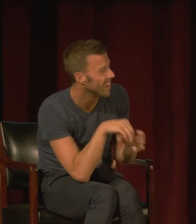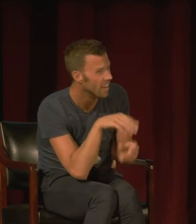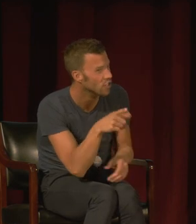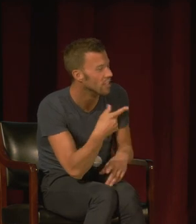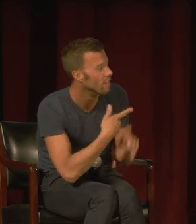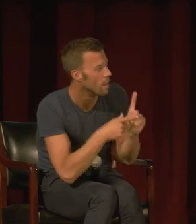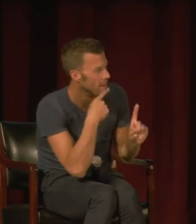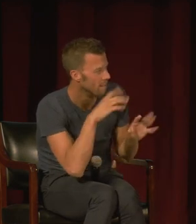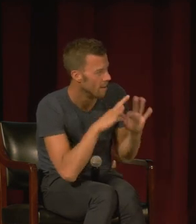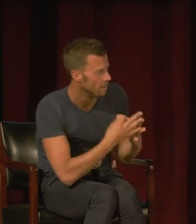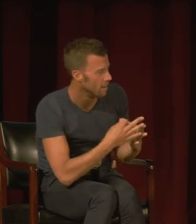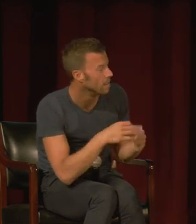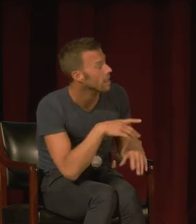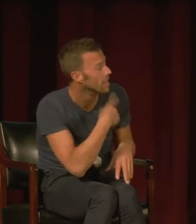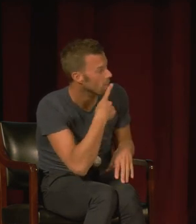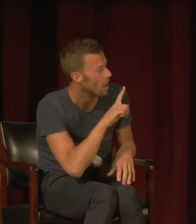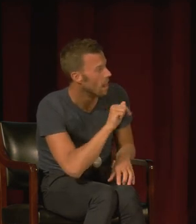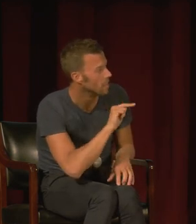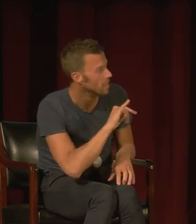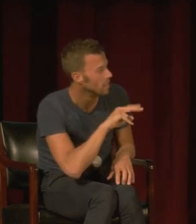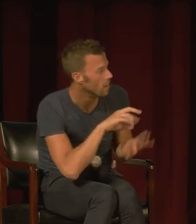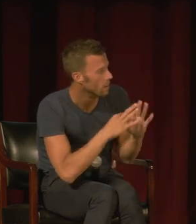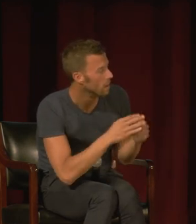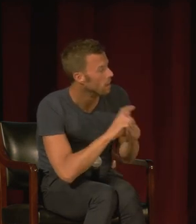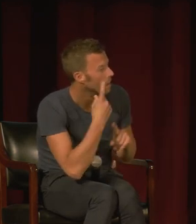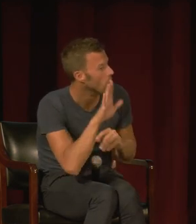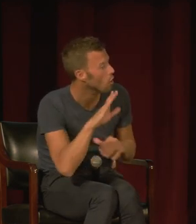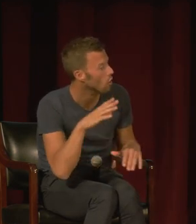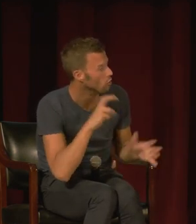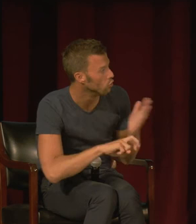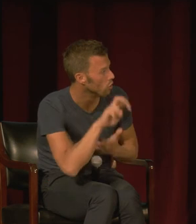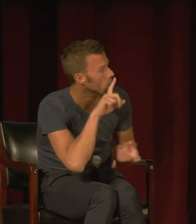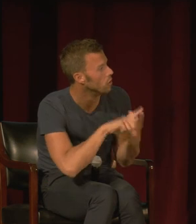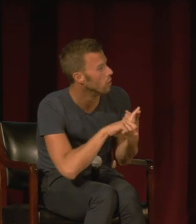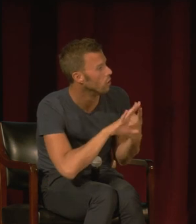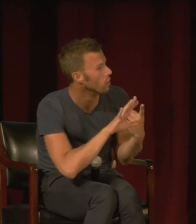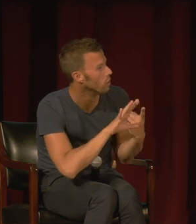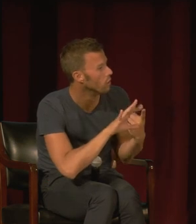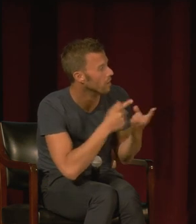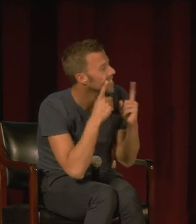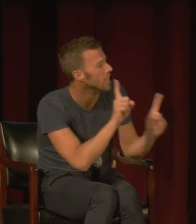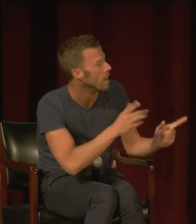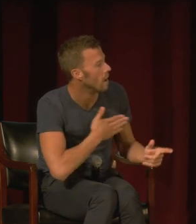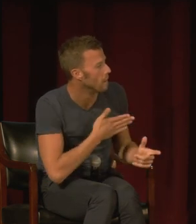She comes from a hearing family, latino family and in her journey, to achieve happiness